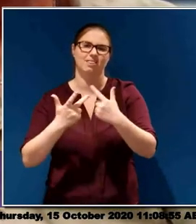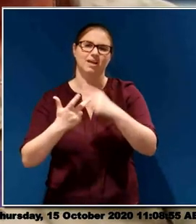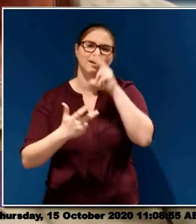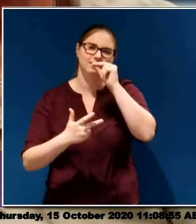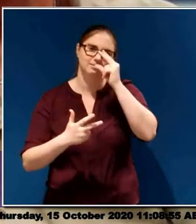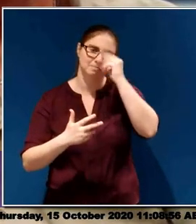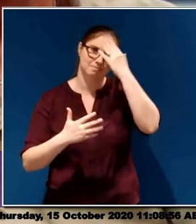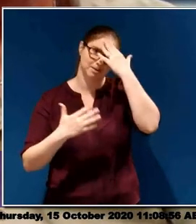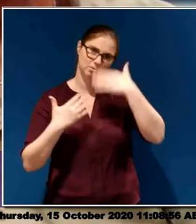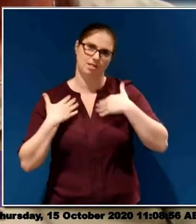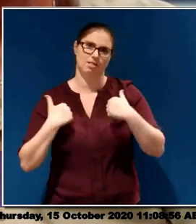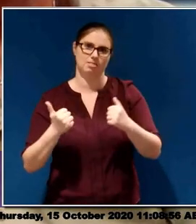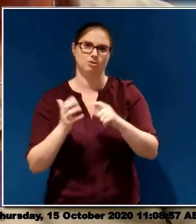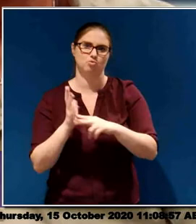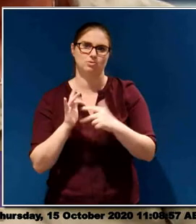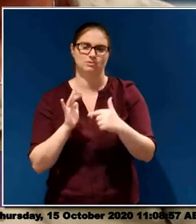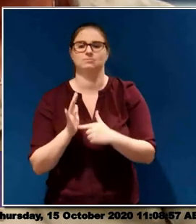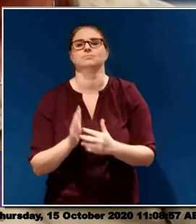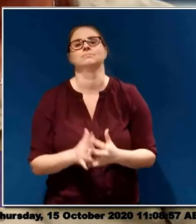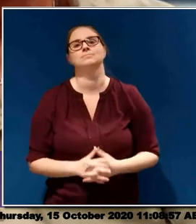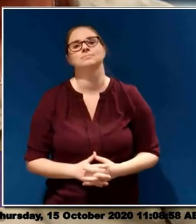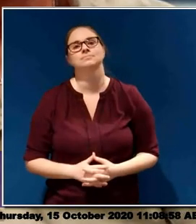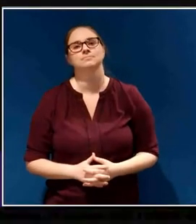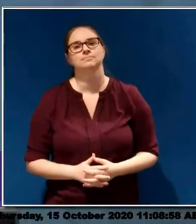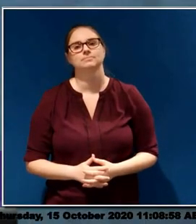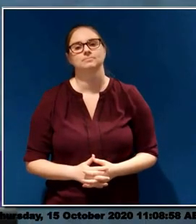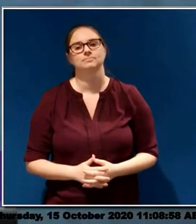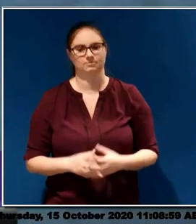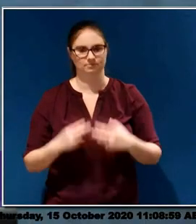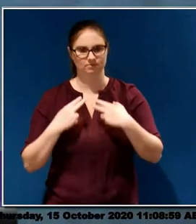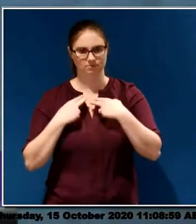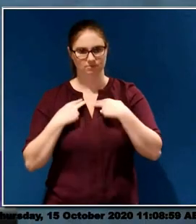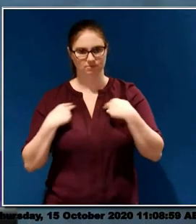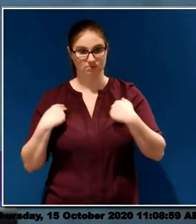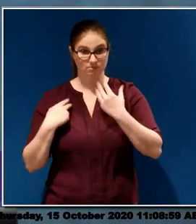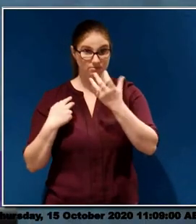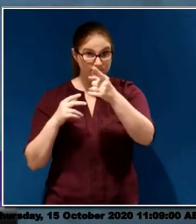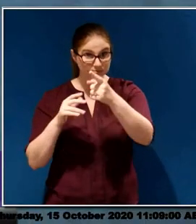Alright, let's hear - I'm sorry, Alex, did you want to add anything about that time?